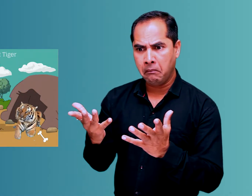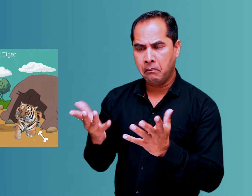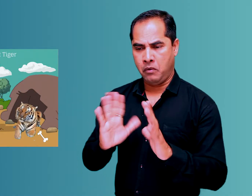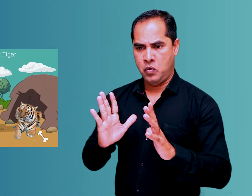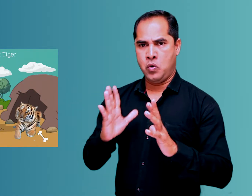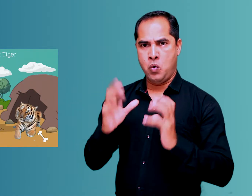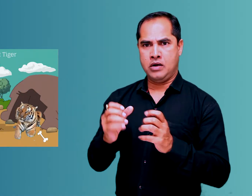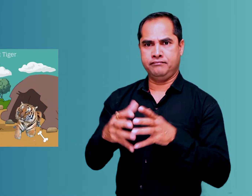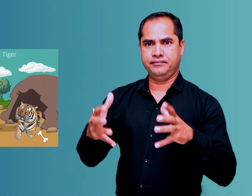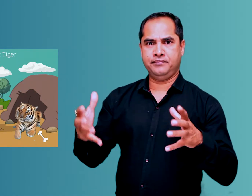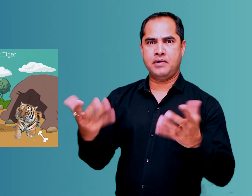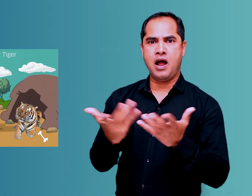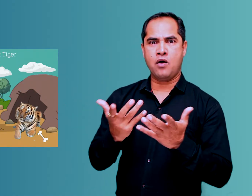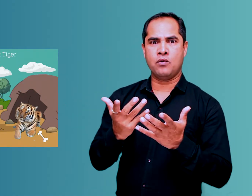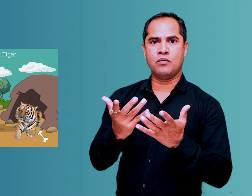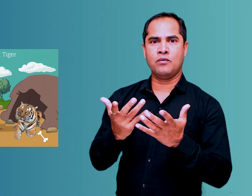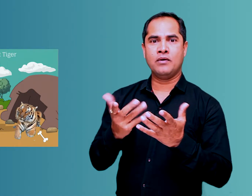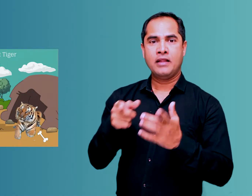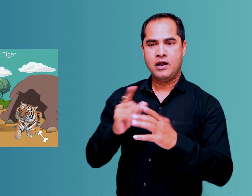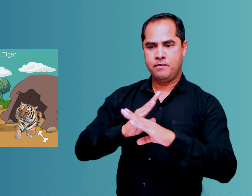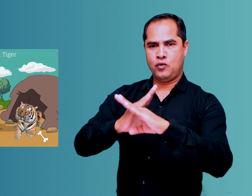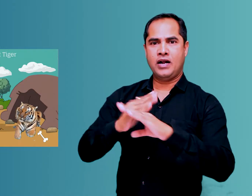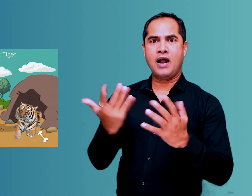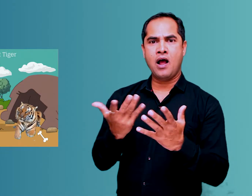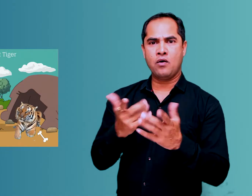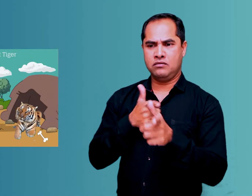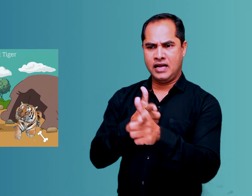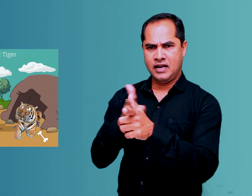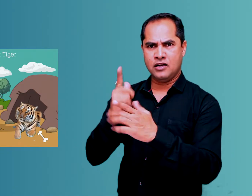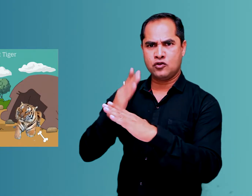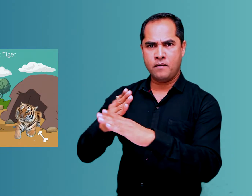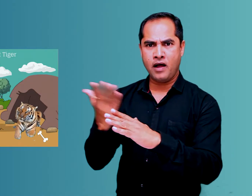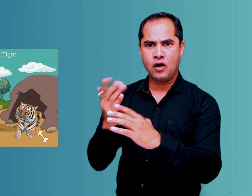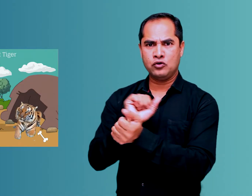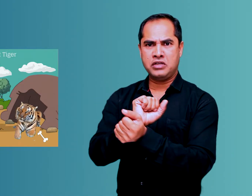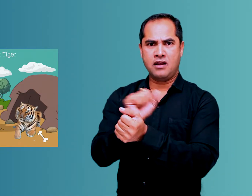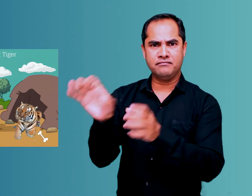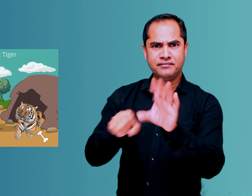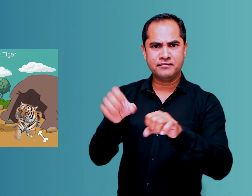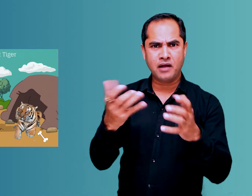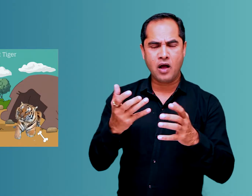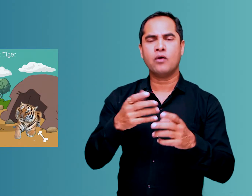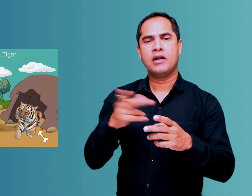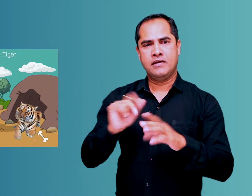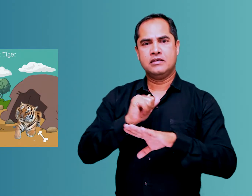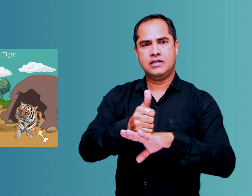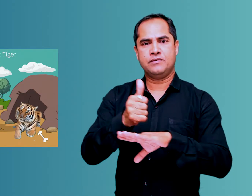which were gravely threatened by stopping the hunting and arresting the culprits.